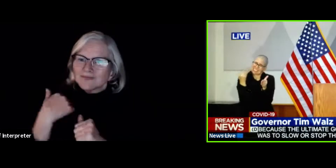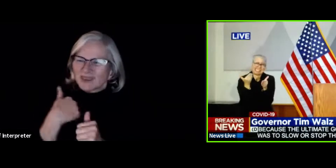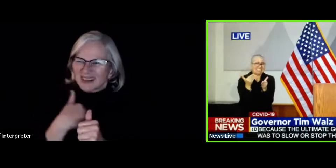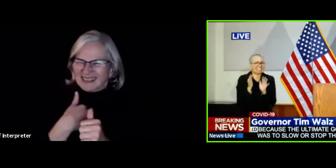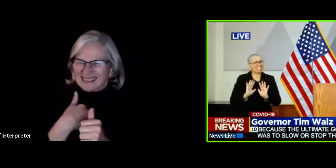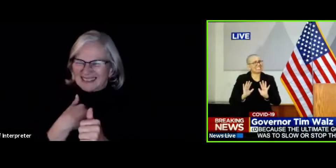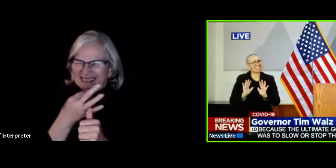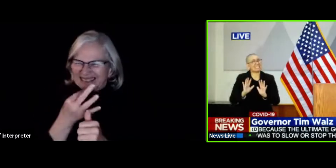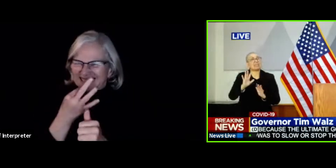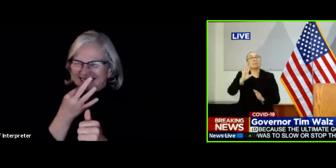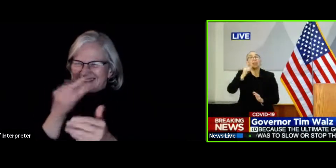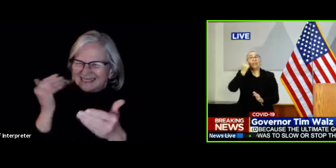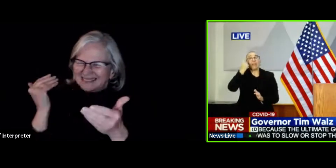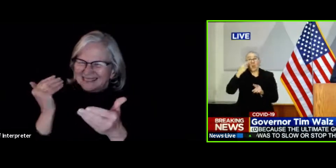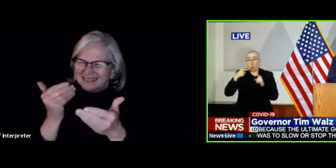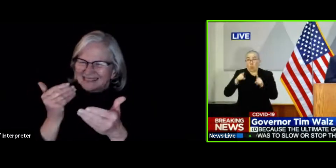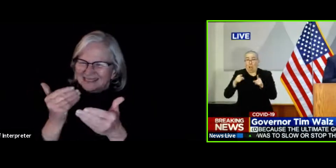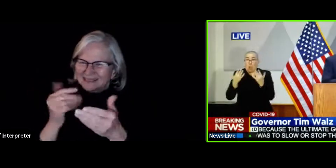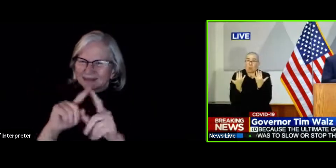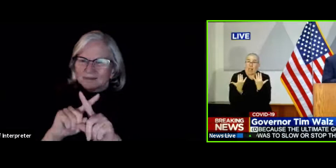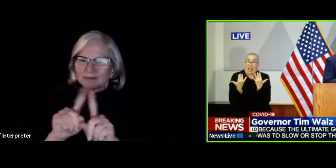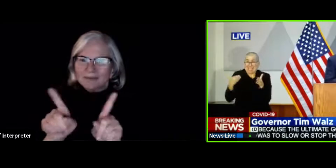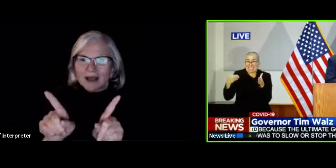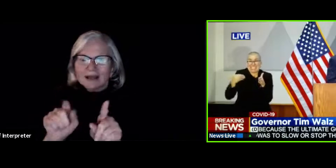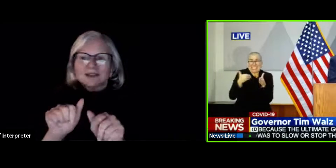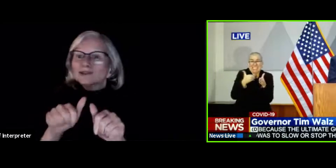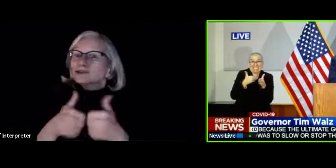WHERE WE'RE AT EXACTLY THE WORST PLACE IN THE PANDEMIC.